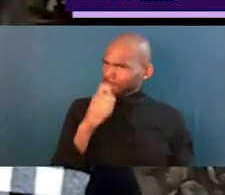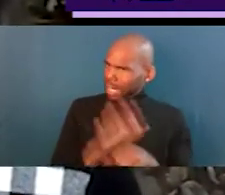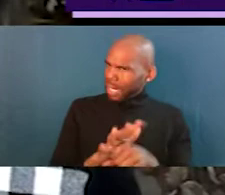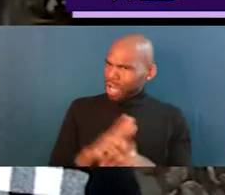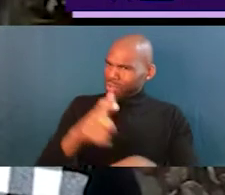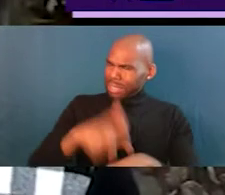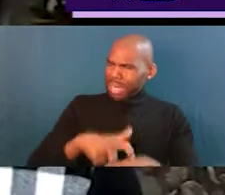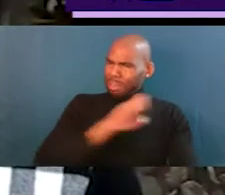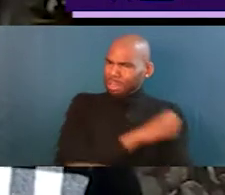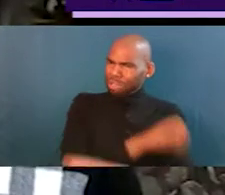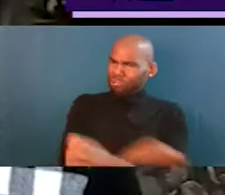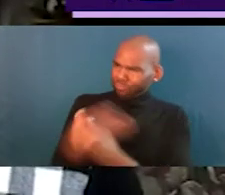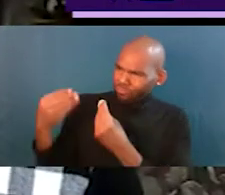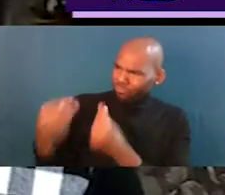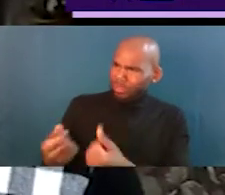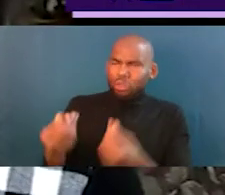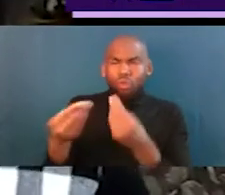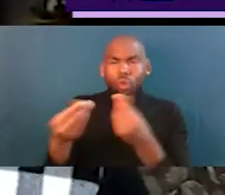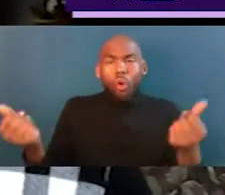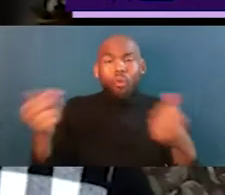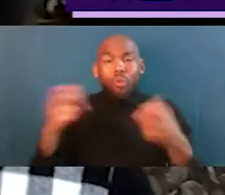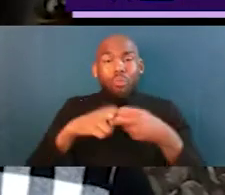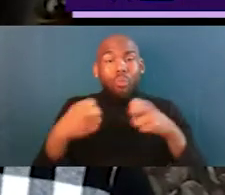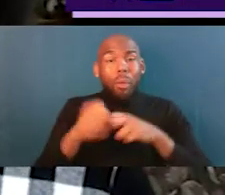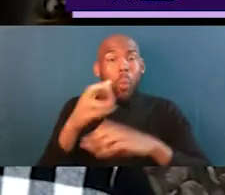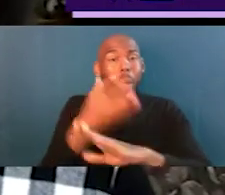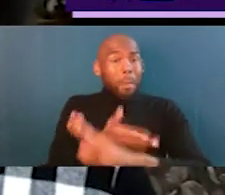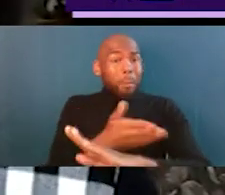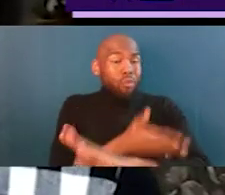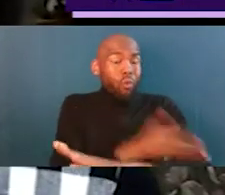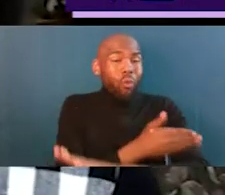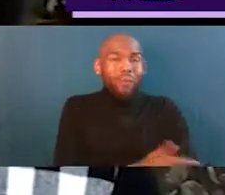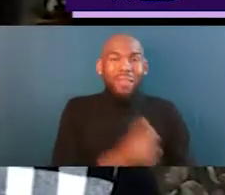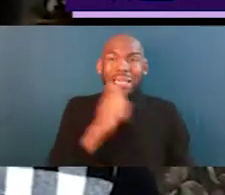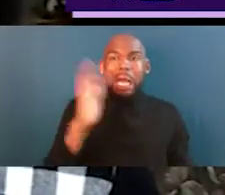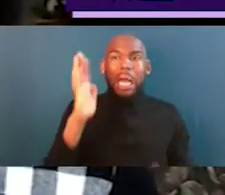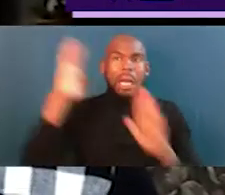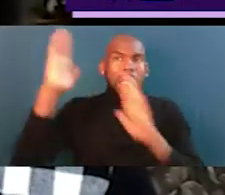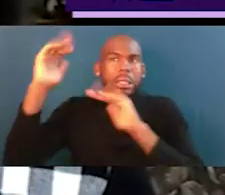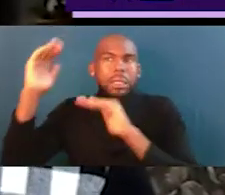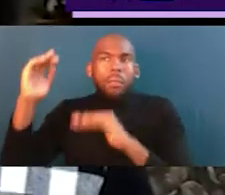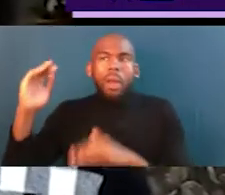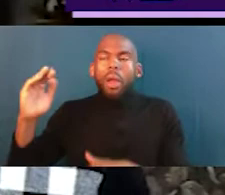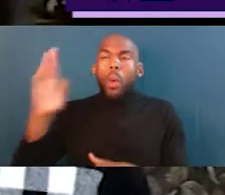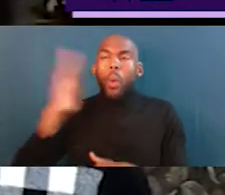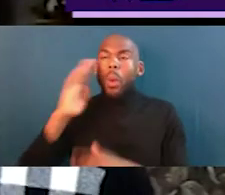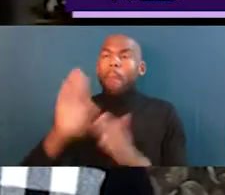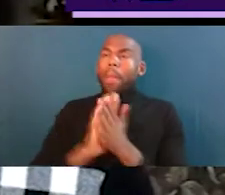and energy to solve the problem or to improve the situation and not expecting it to be very